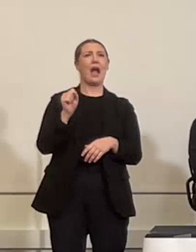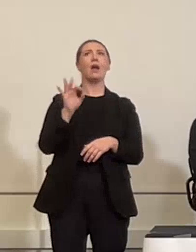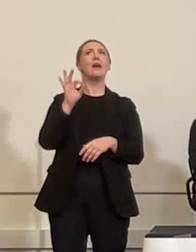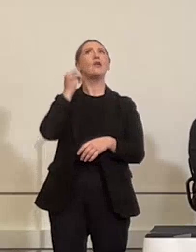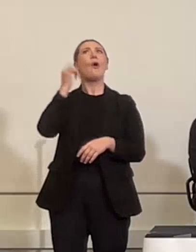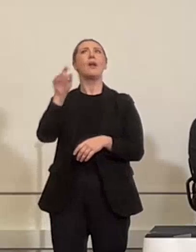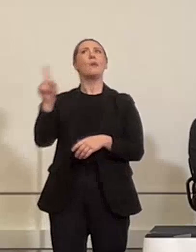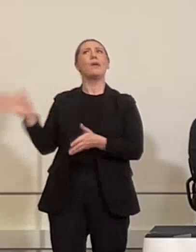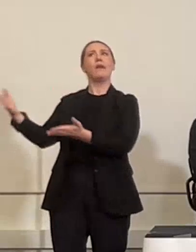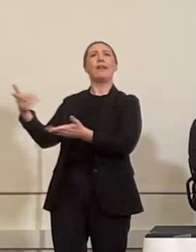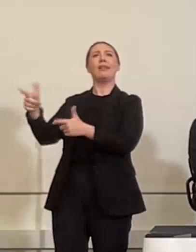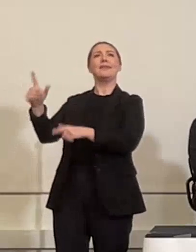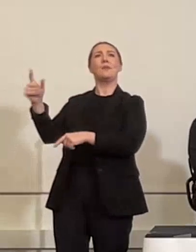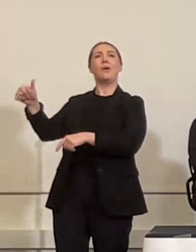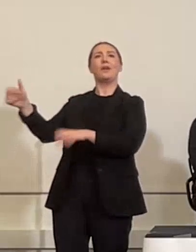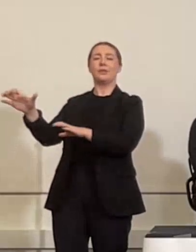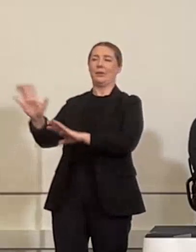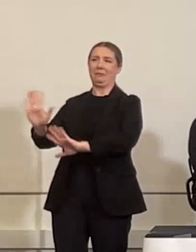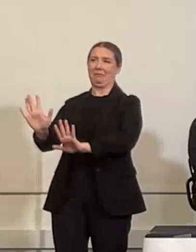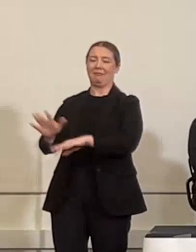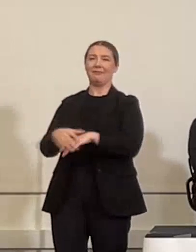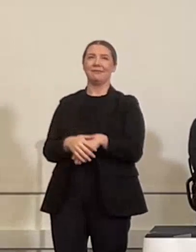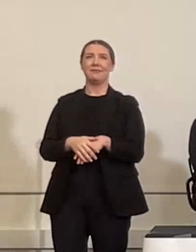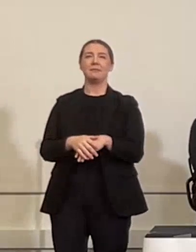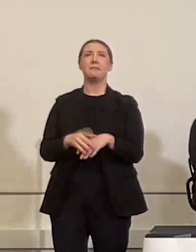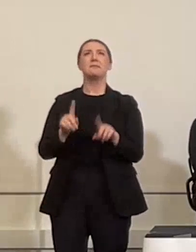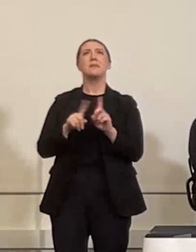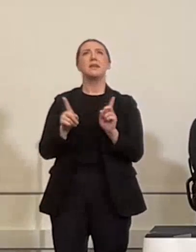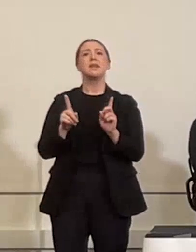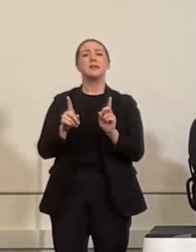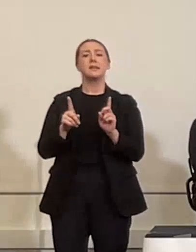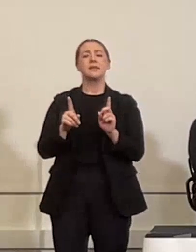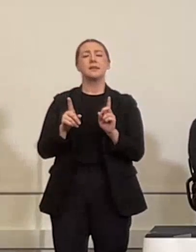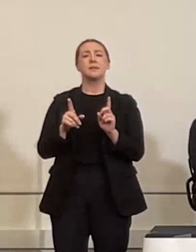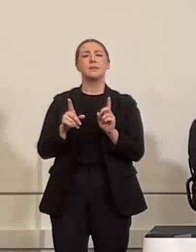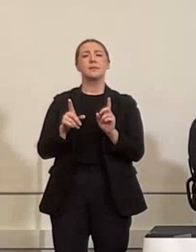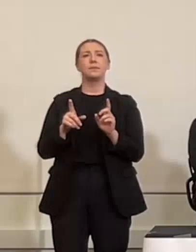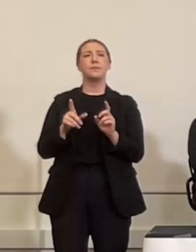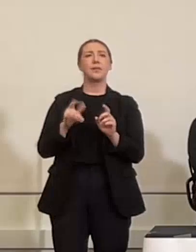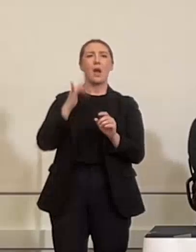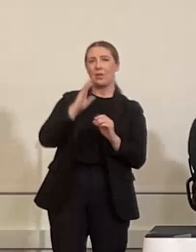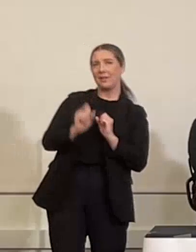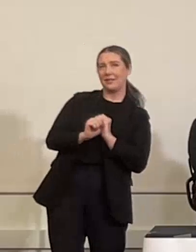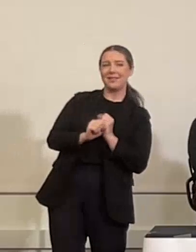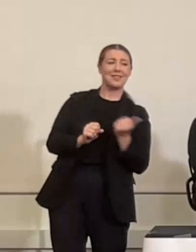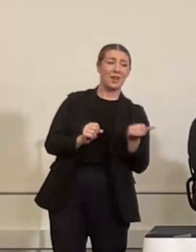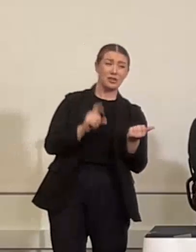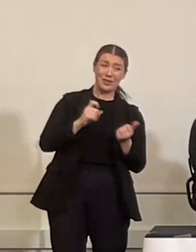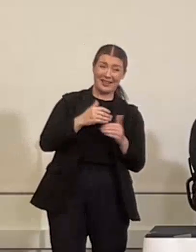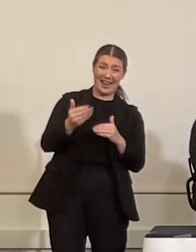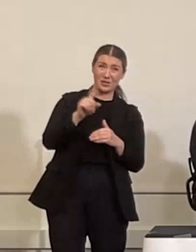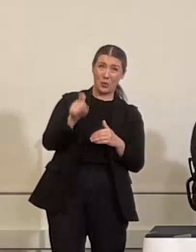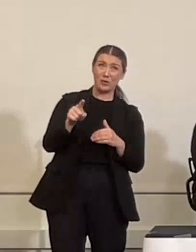But I think if you, you know, you can also. I'll put an we go, we go to the next question. We got more questions.